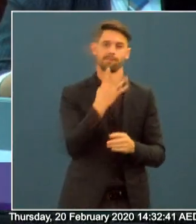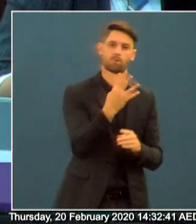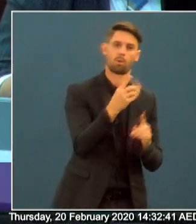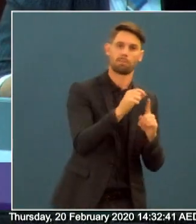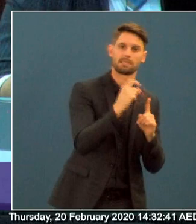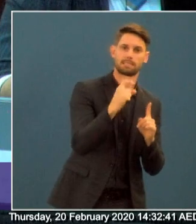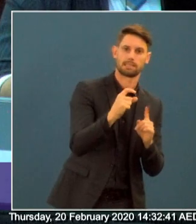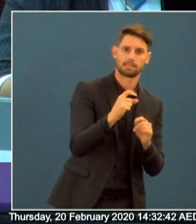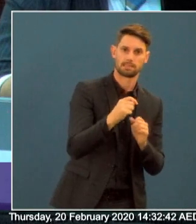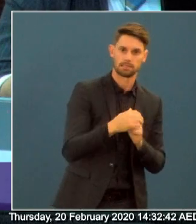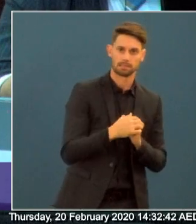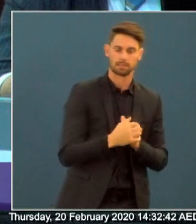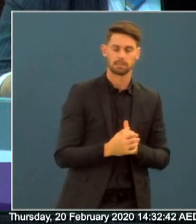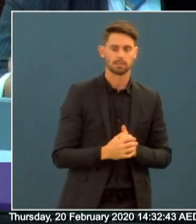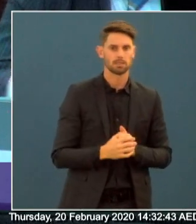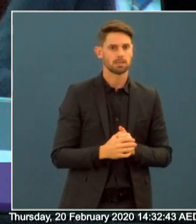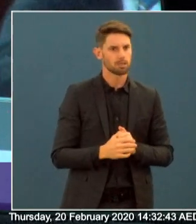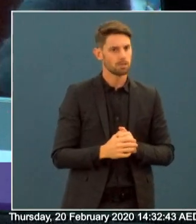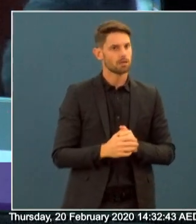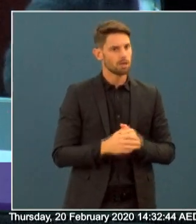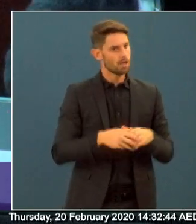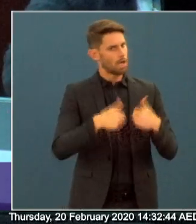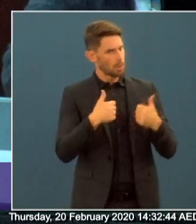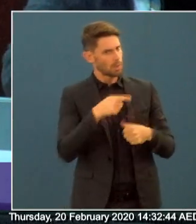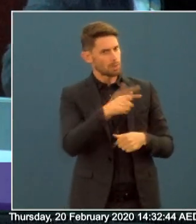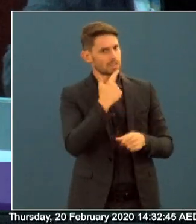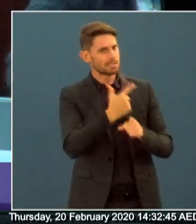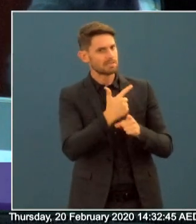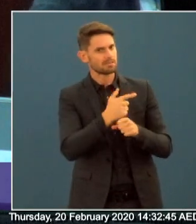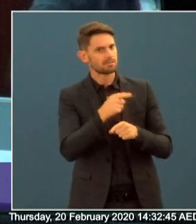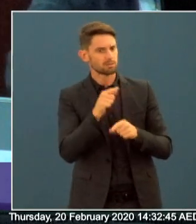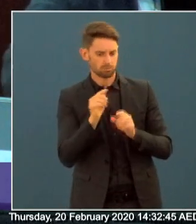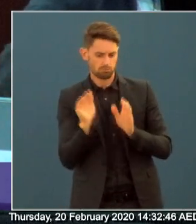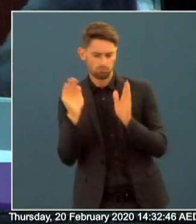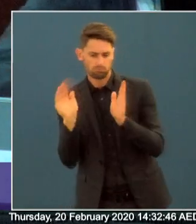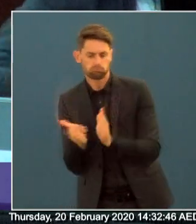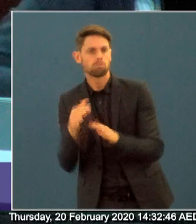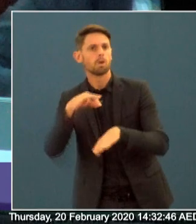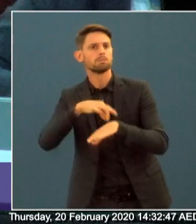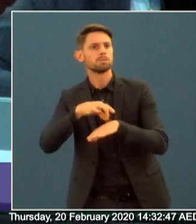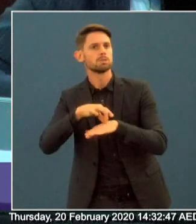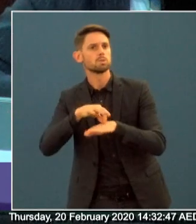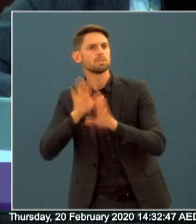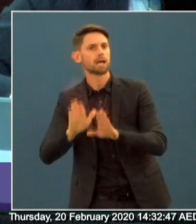and I think you say that the acute care end of the health service is letting people with intellectual disability down.